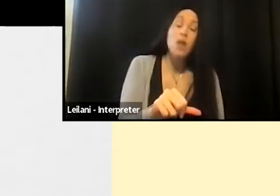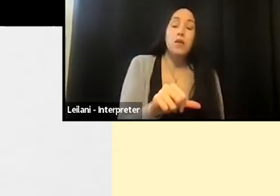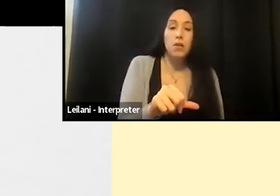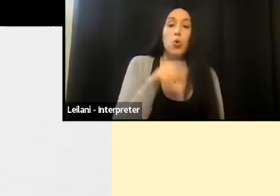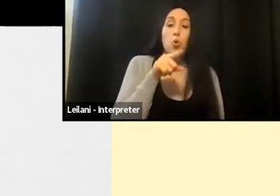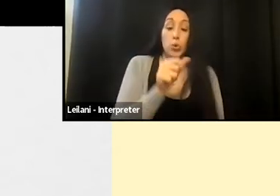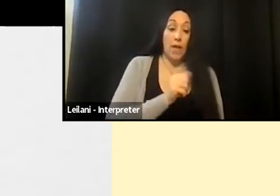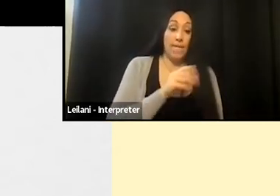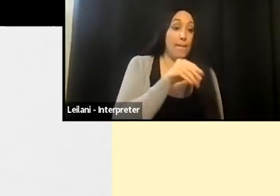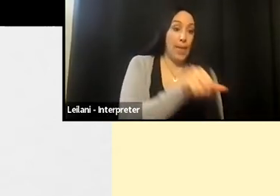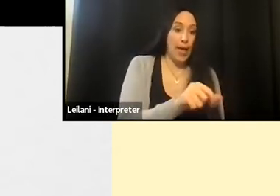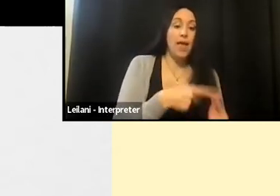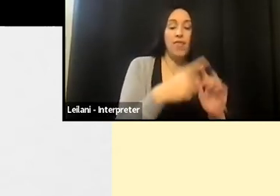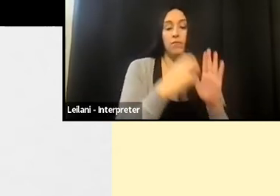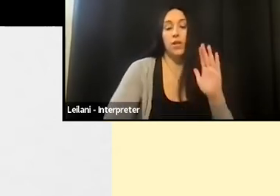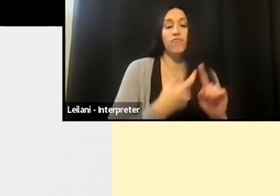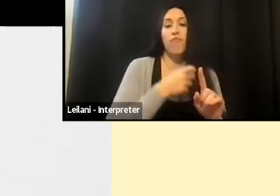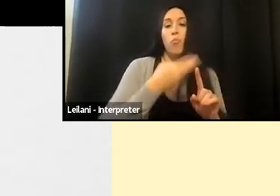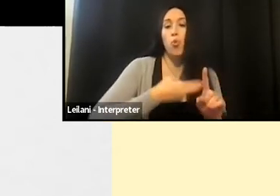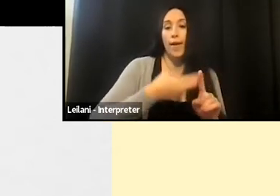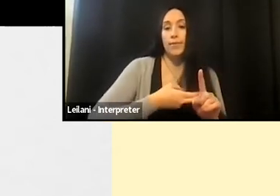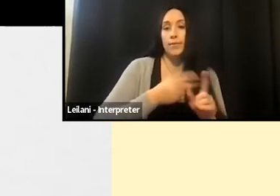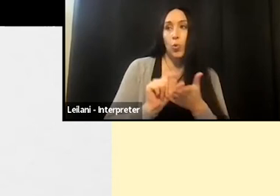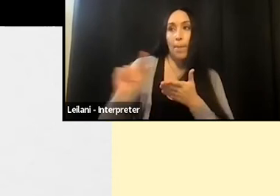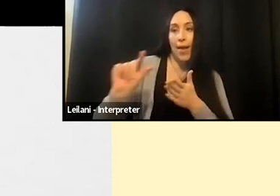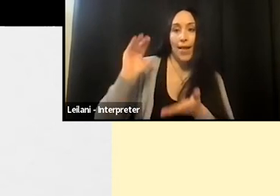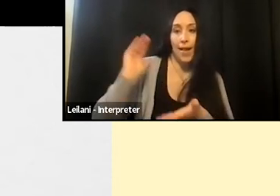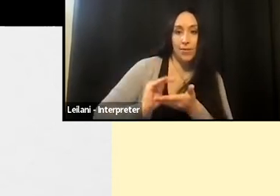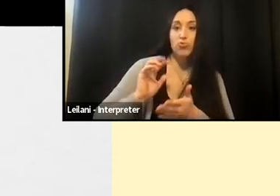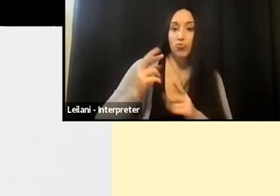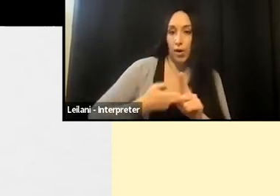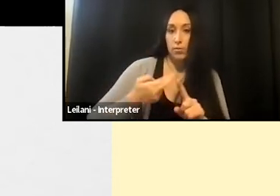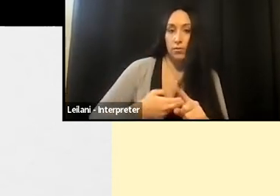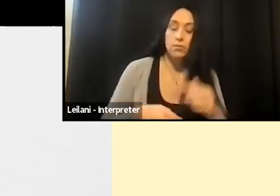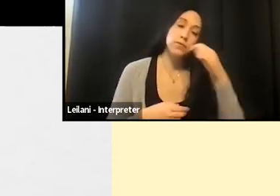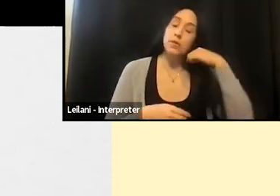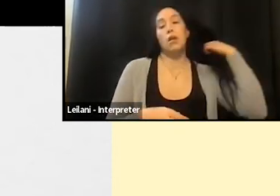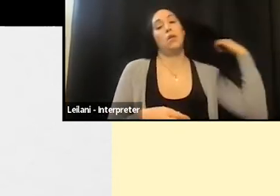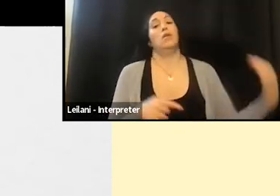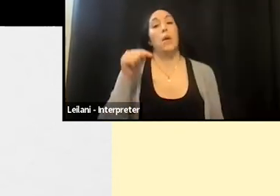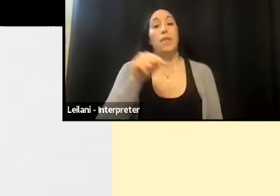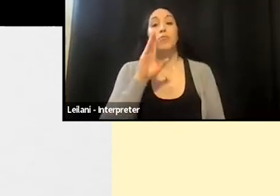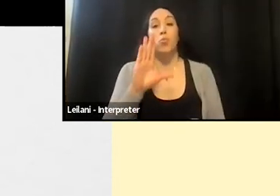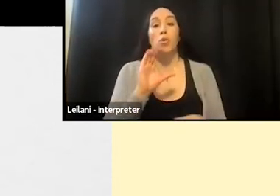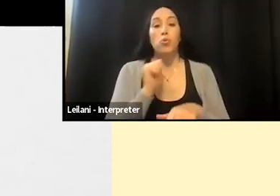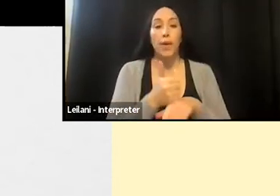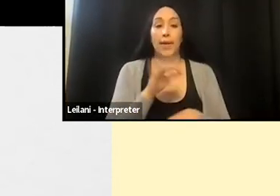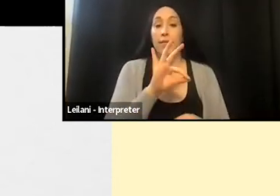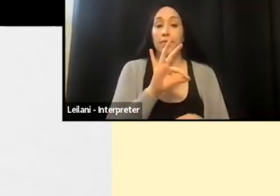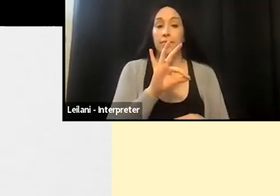And then finally it would create a fees structure and legal accountability if landlords violate the law